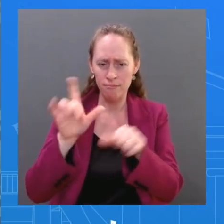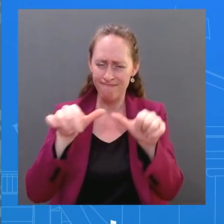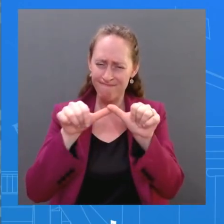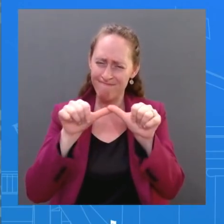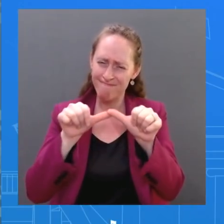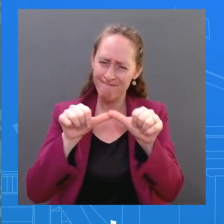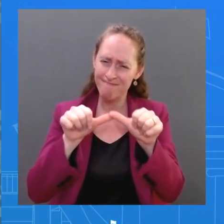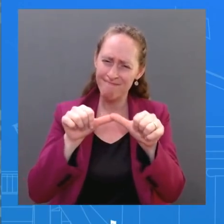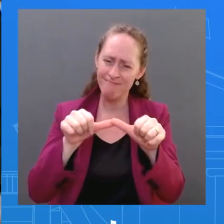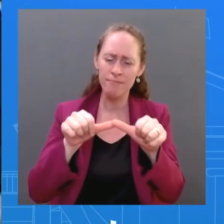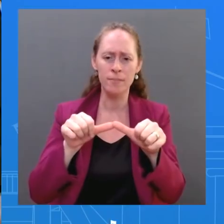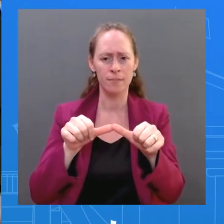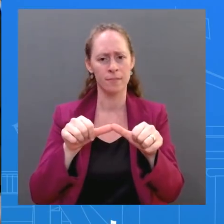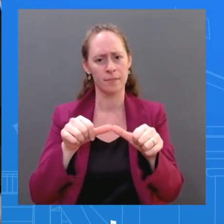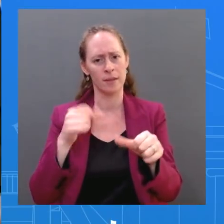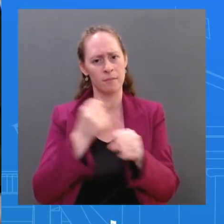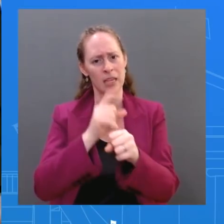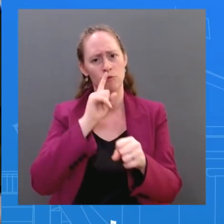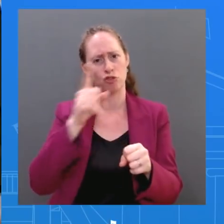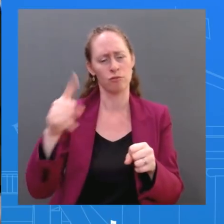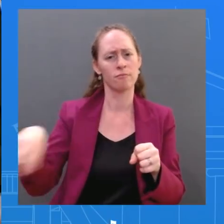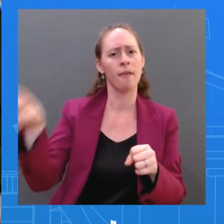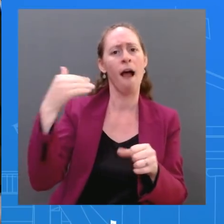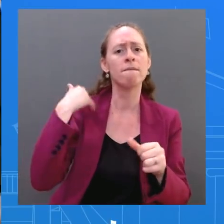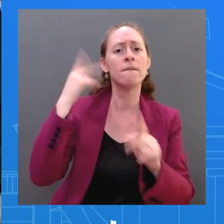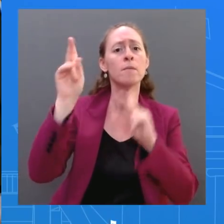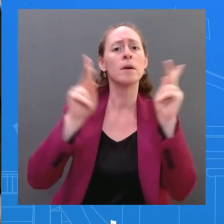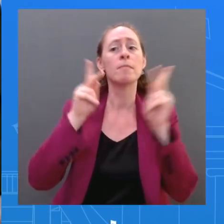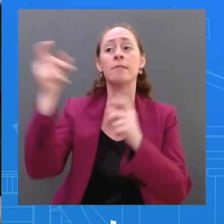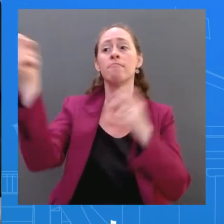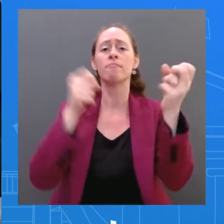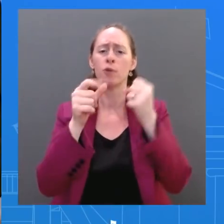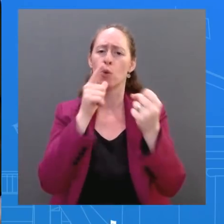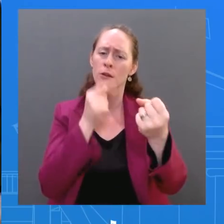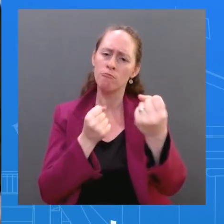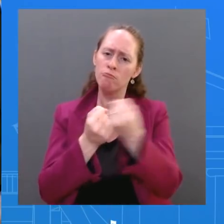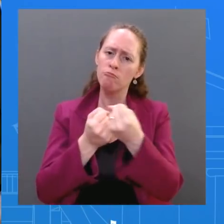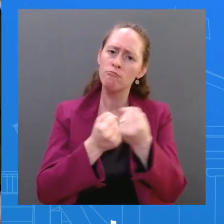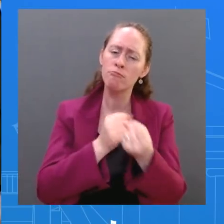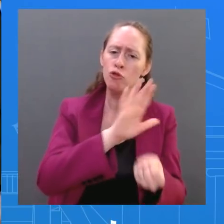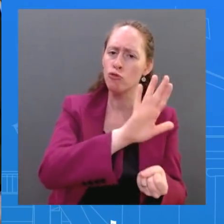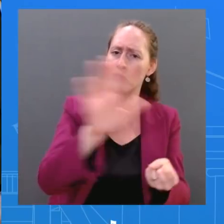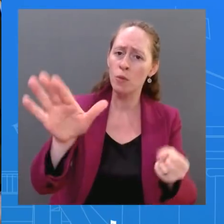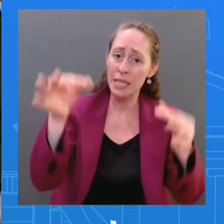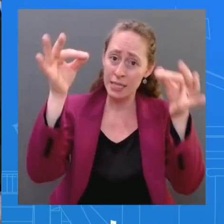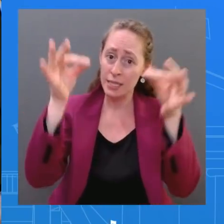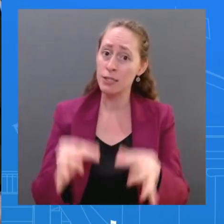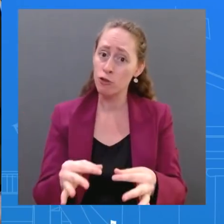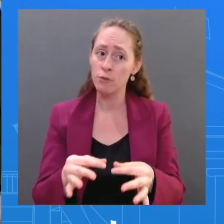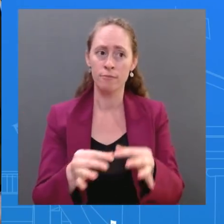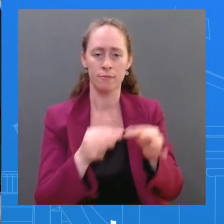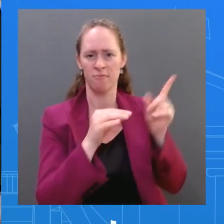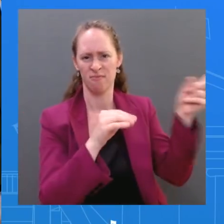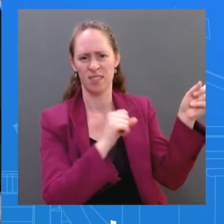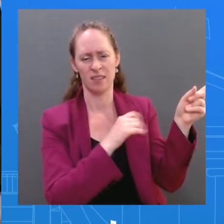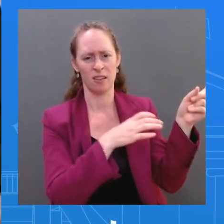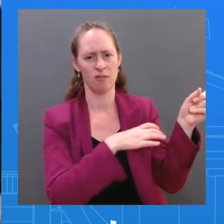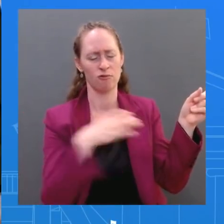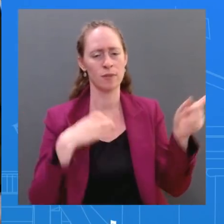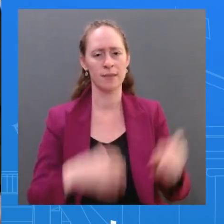The Press: So on that point, Karine, we understand the White House was working on an executive order. Is that still happening?